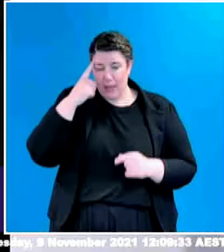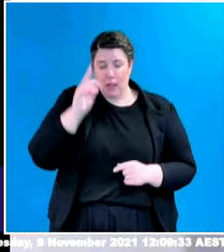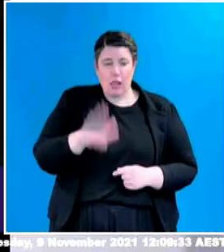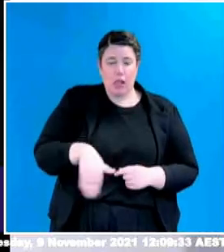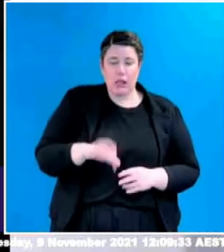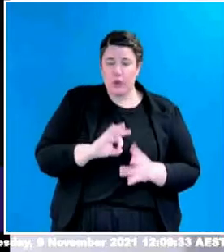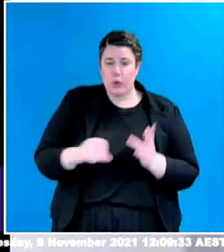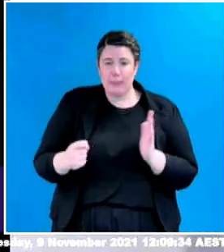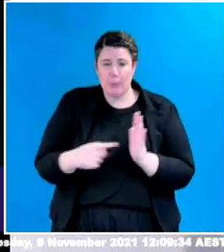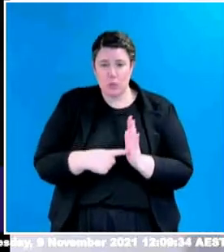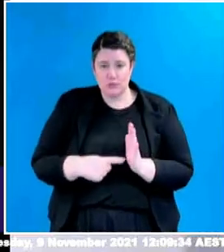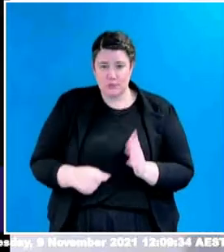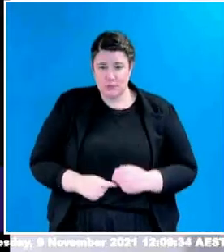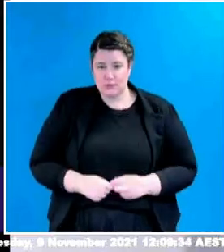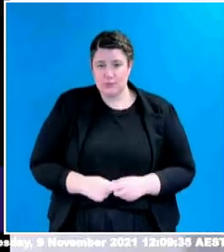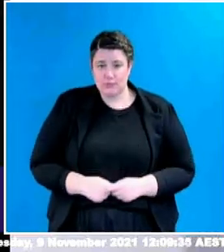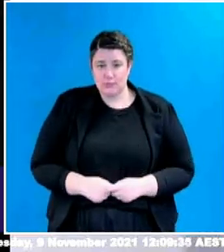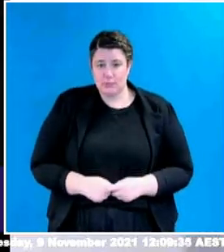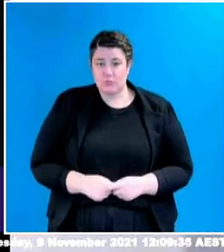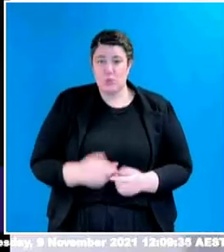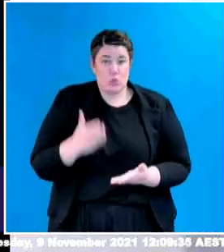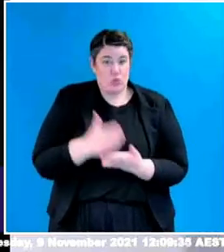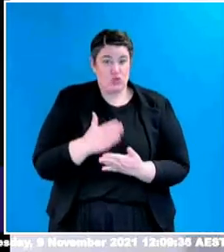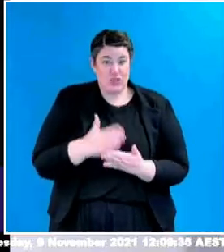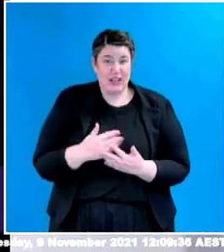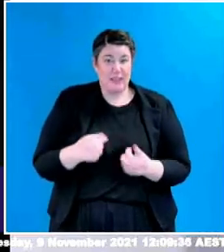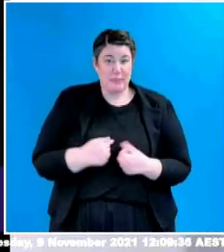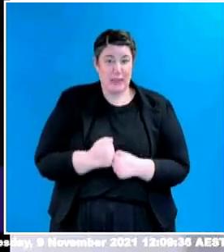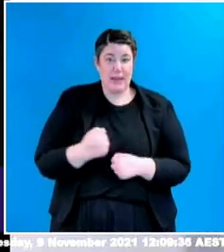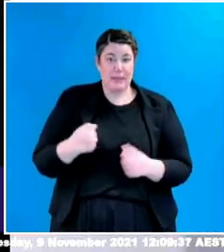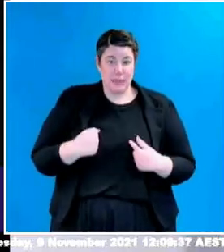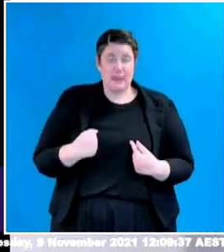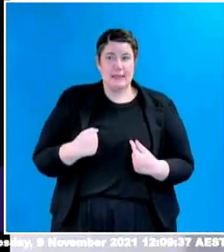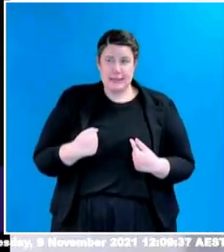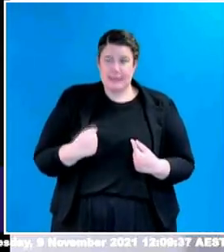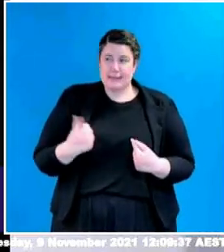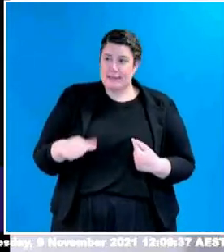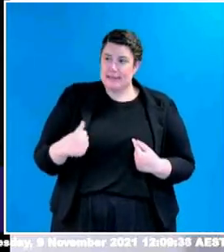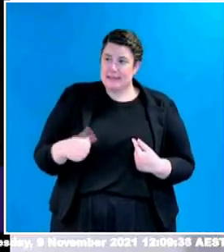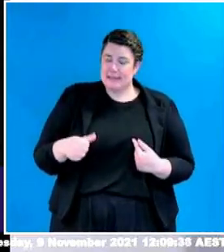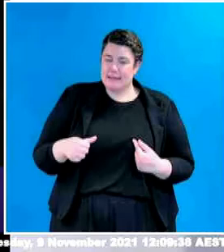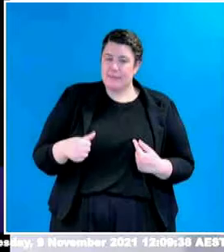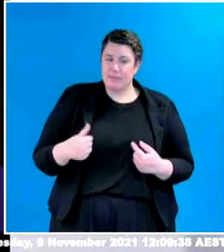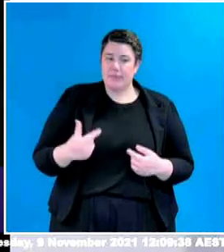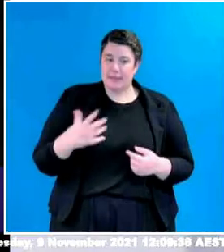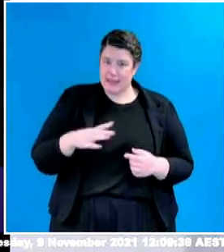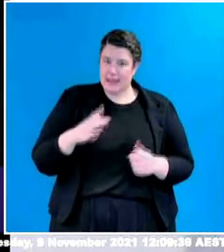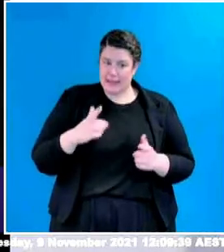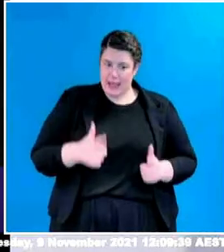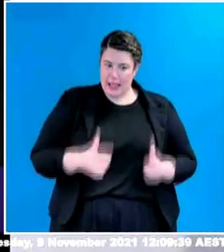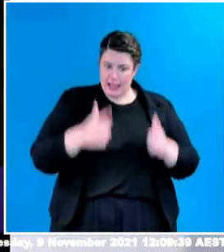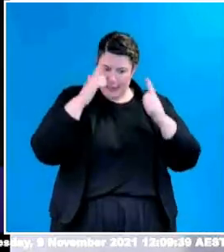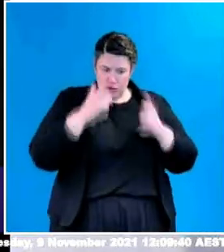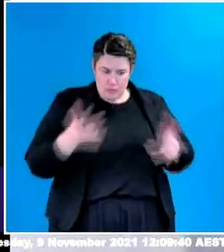That really spoke to me about the need to not only have leadership development